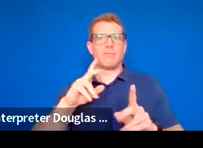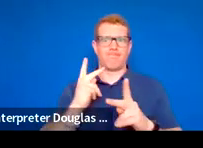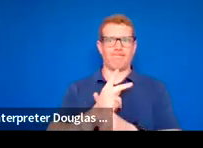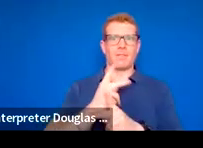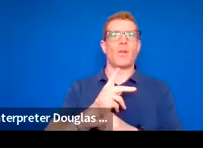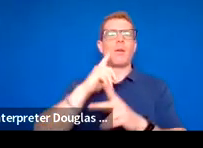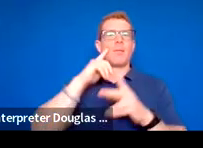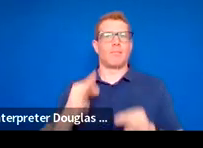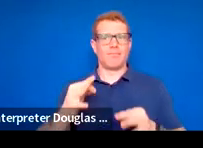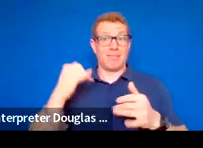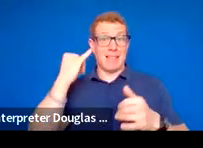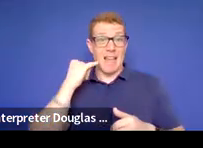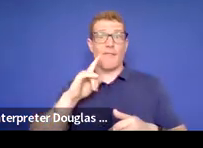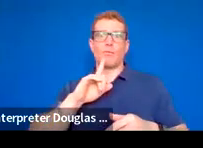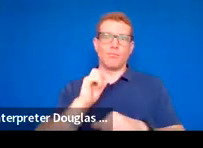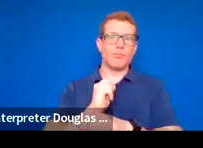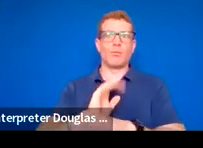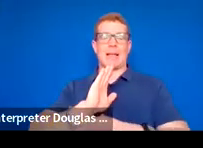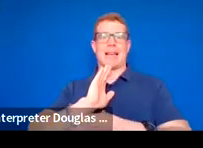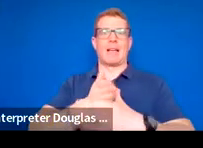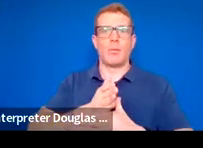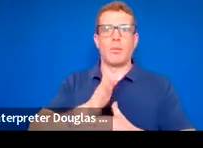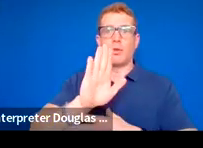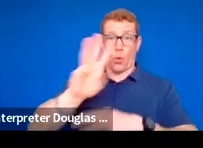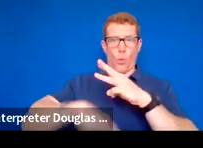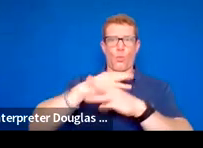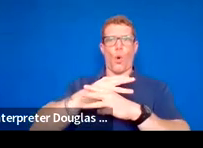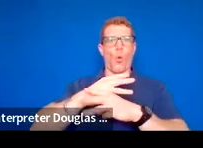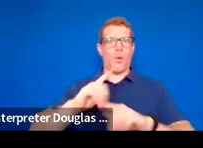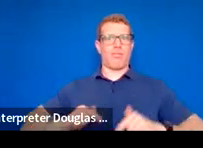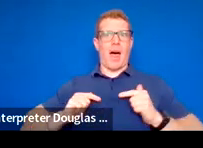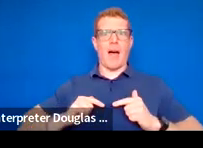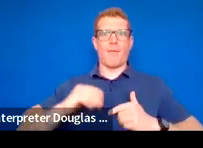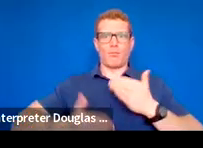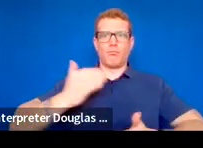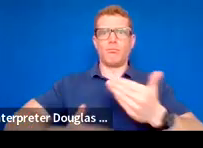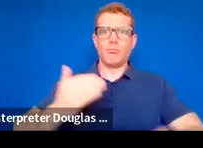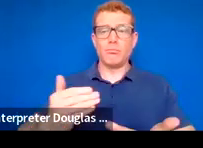Okay, So memory loss is common. diff. Disrupt your daily life for getting appointments, events, and name.